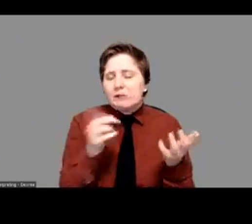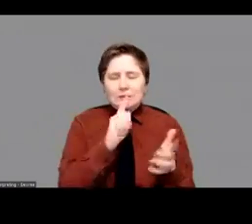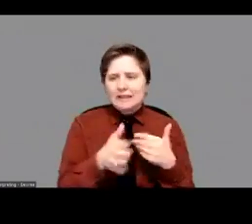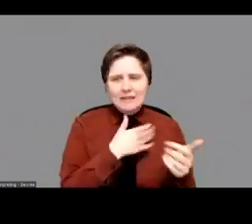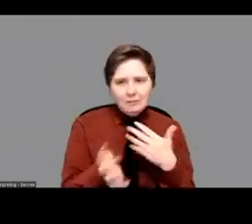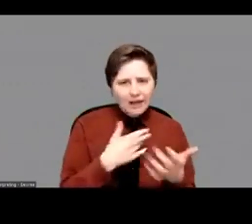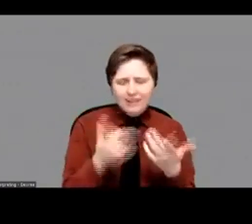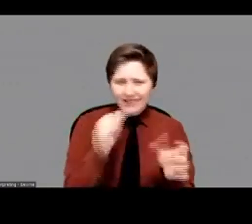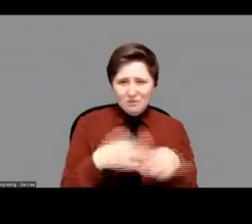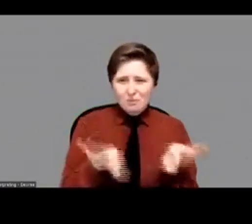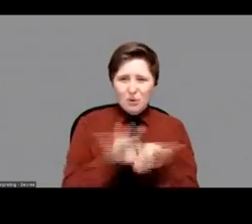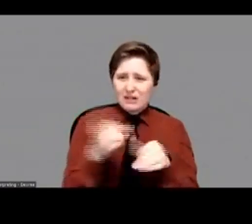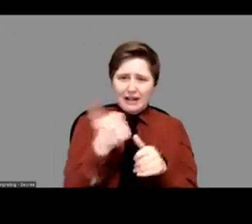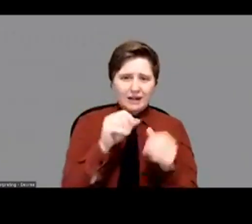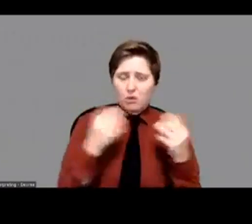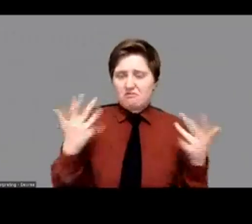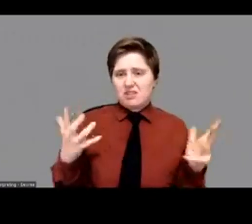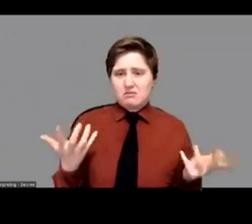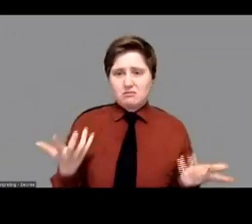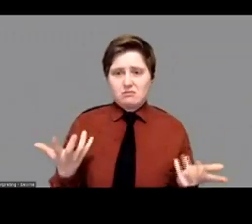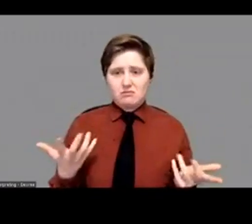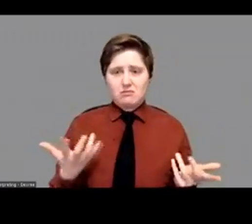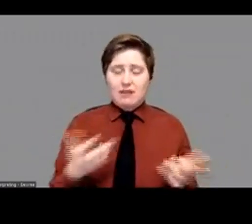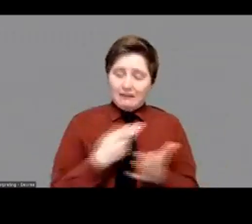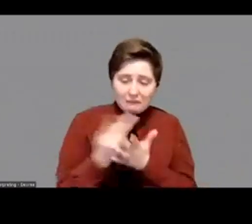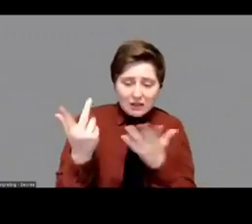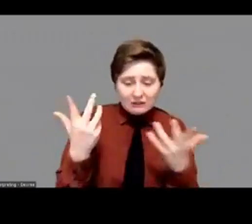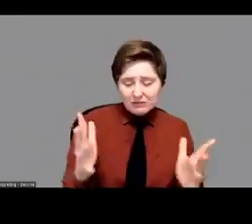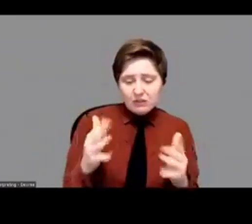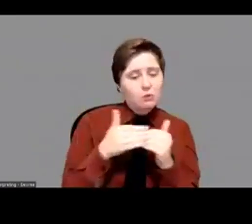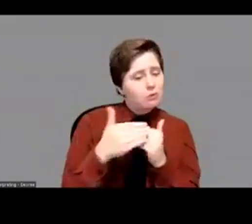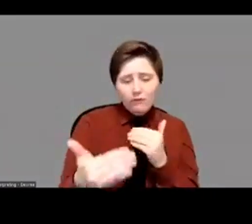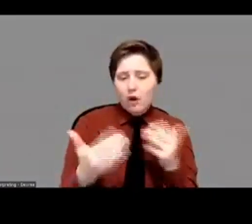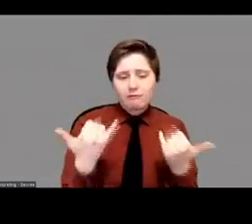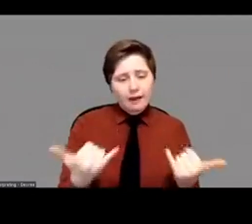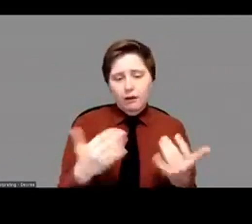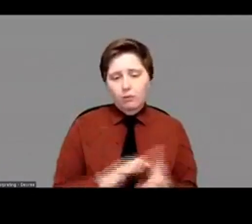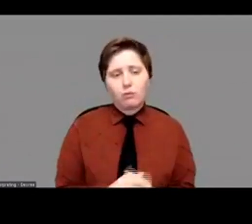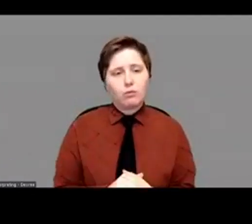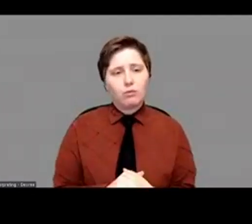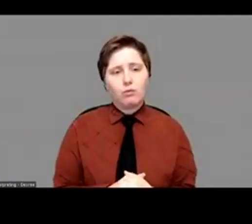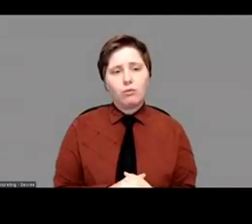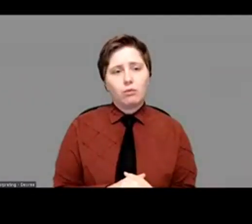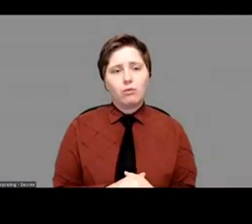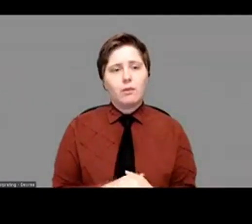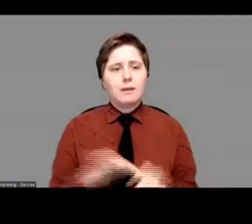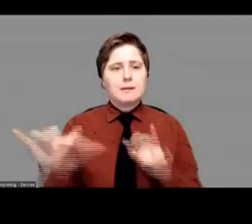It's not important anymore. You know it, it failed. We're gonna move on. But just like the networks can